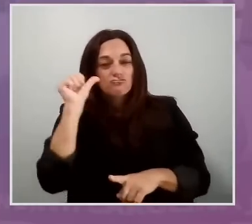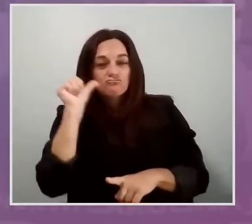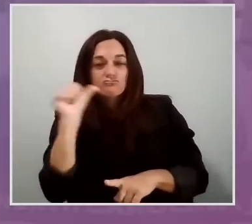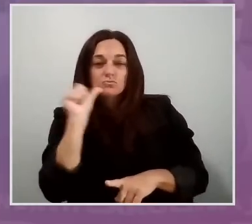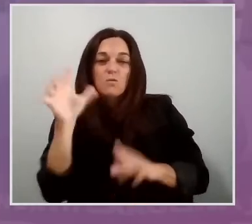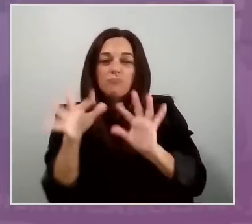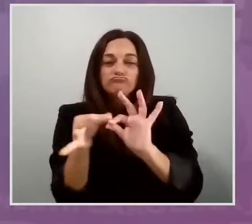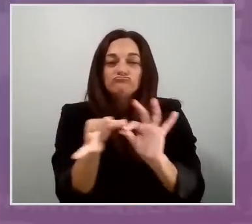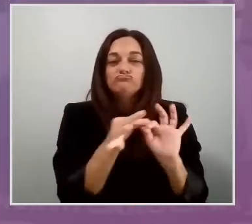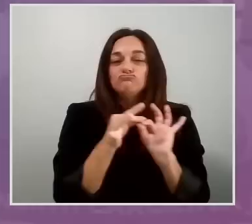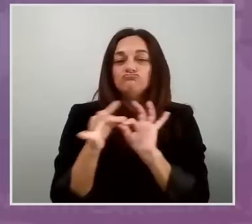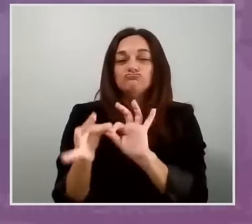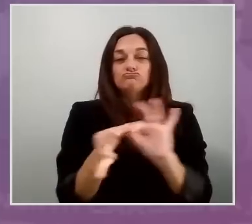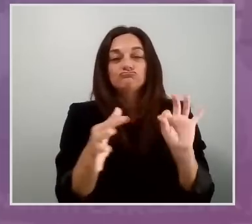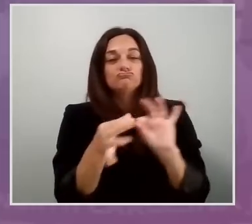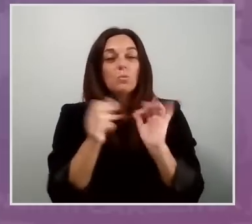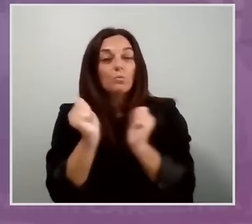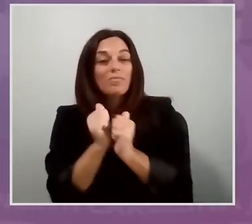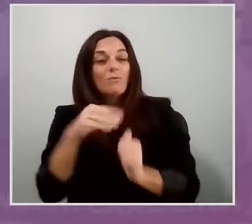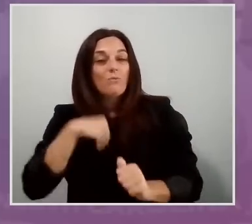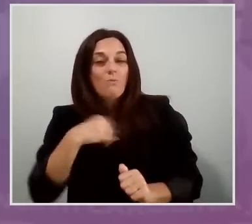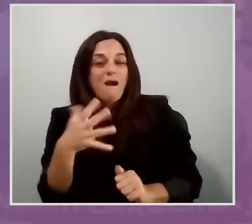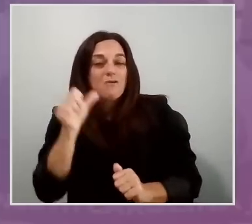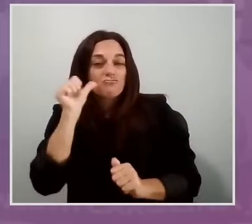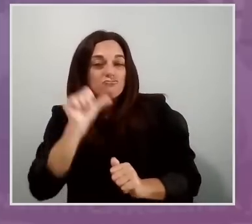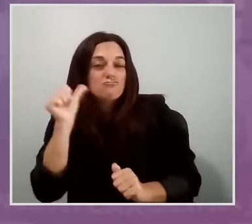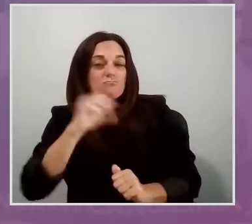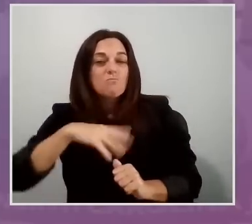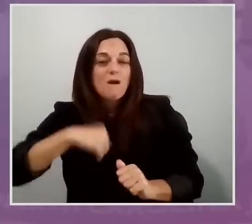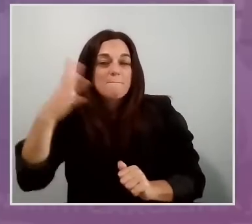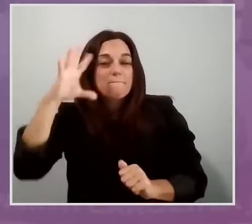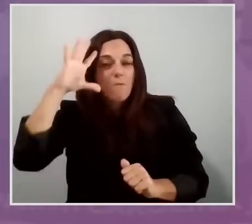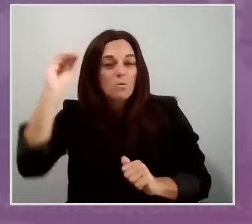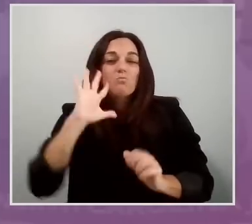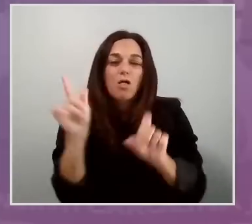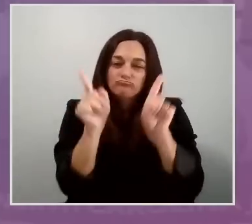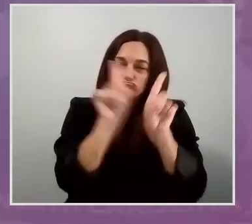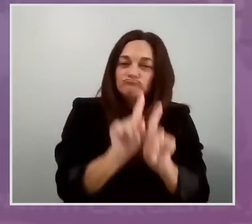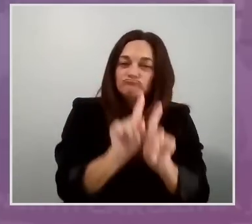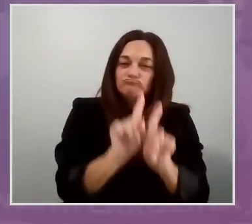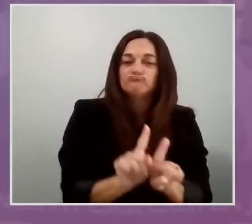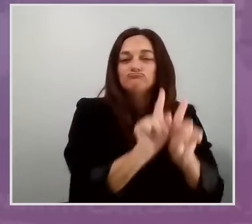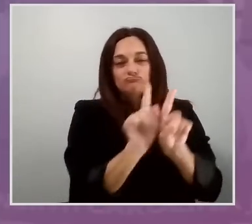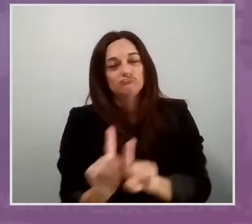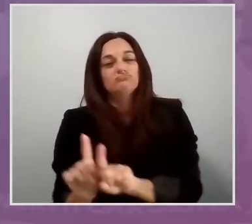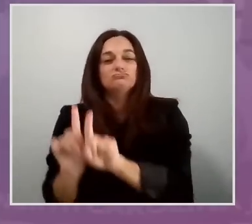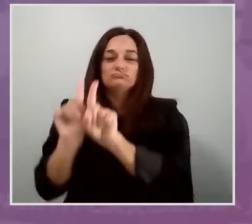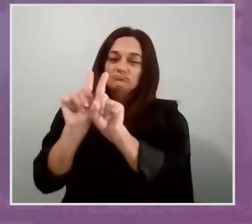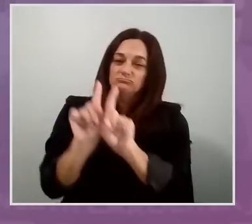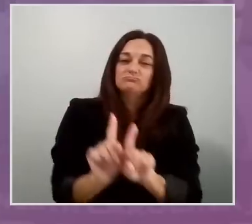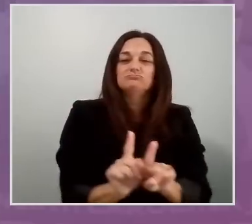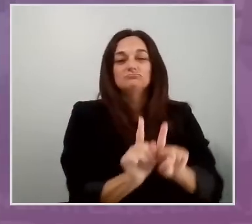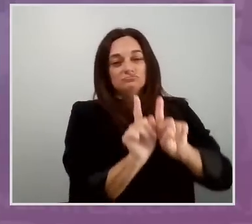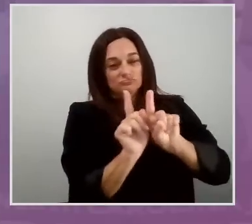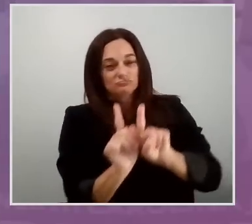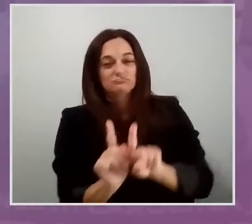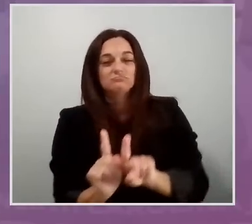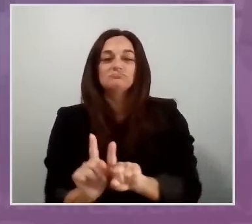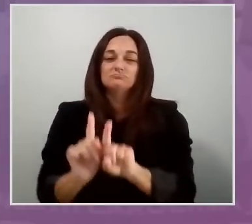BLACK BOYS AND BLACK GIRLS WILL JOIN HANDS